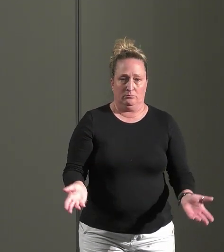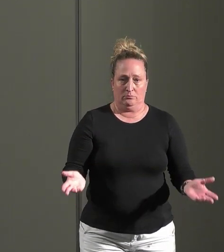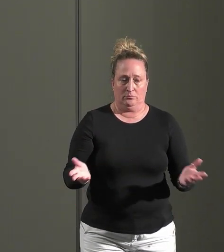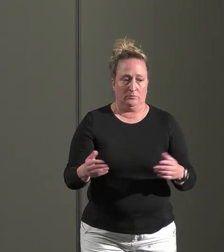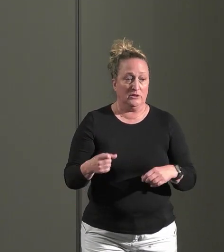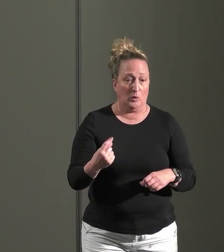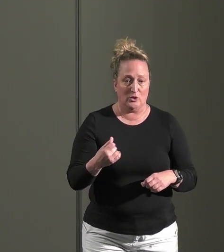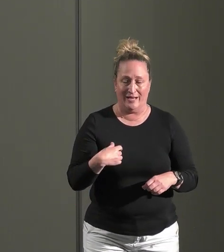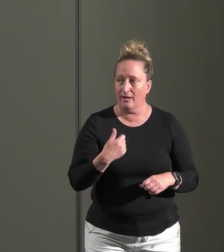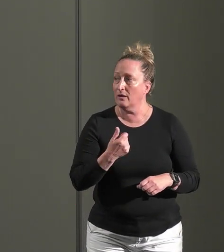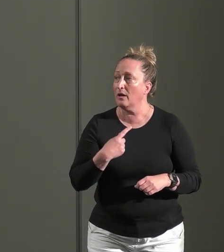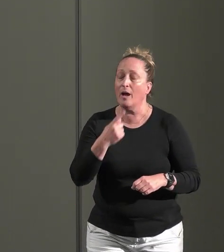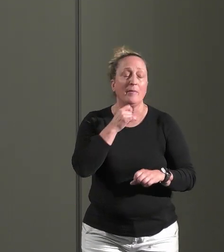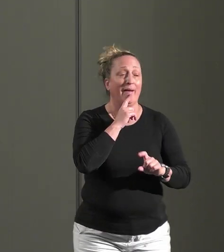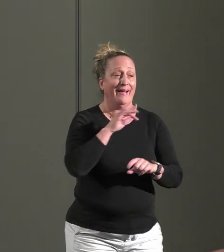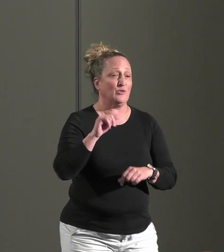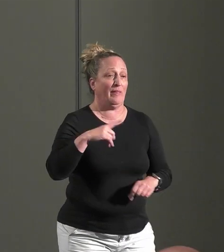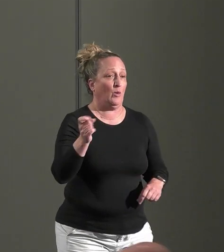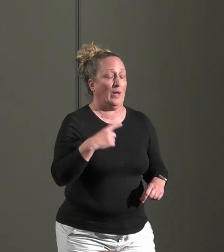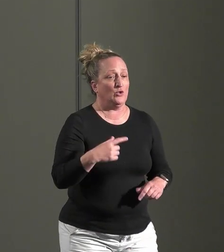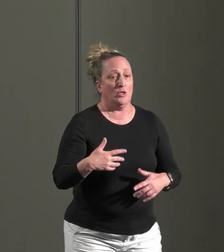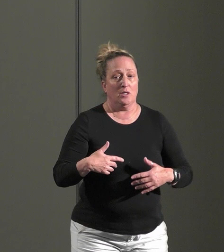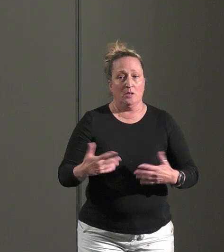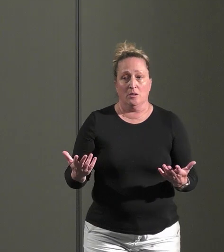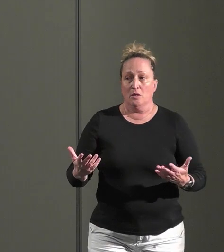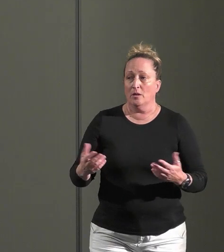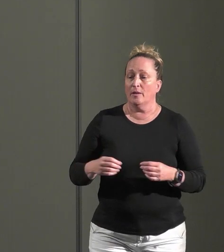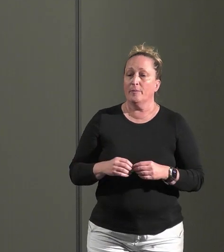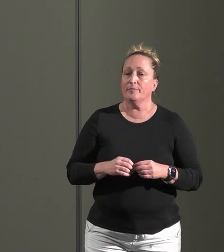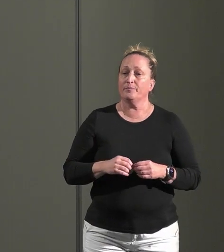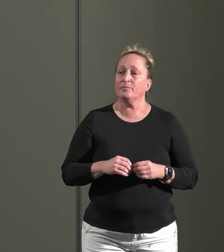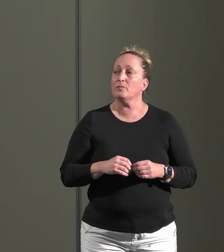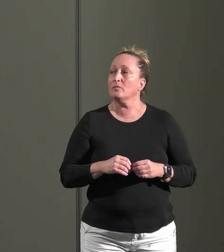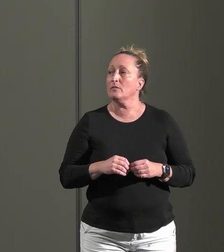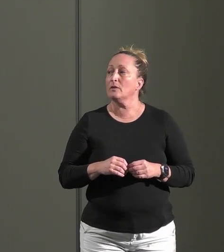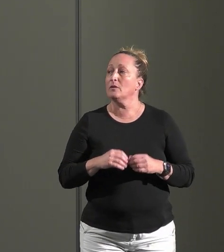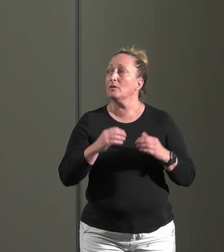I'm not answering that question. >> ROXANA: All right. Let's get started.